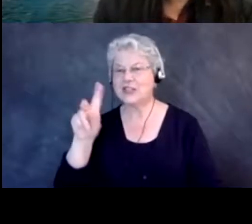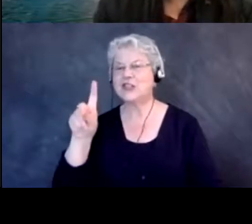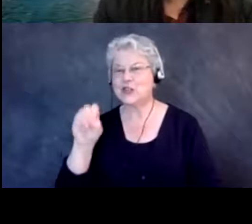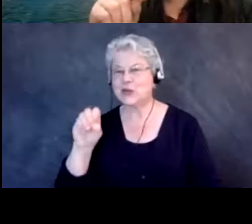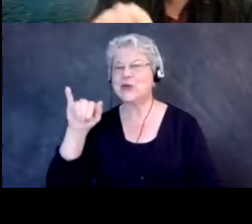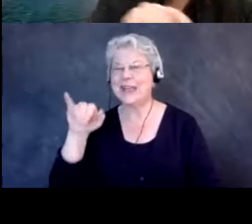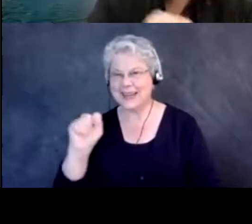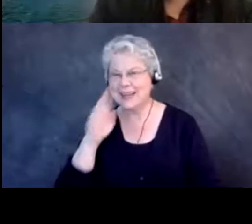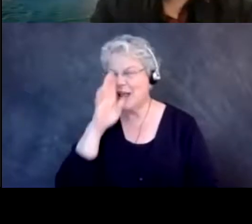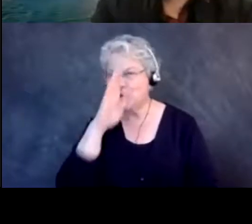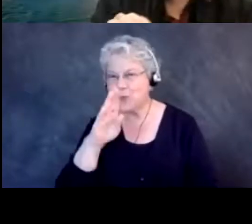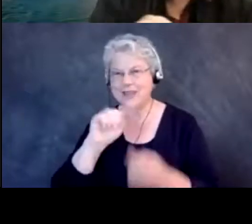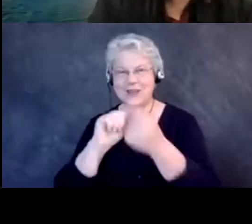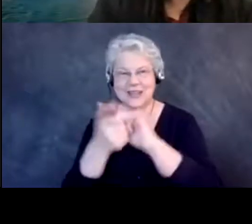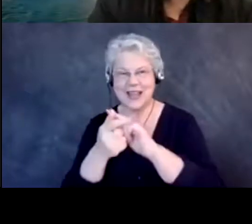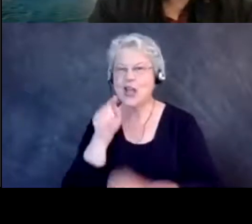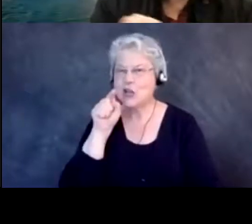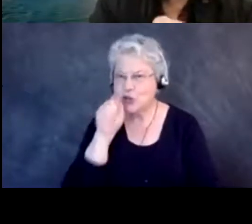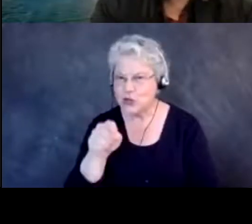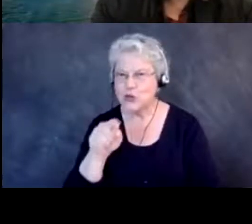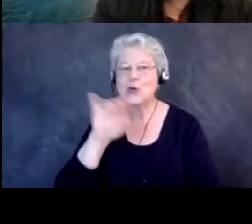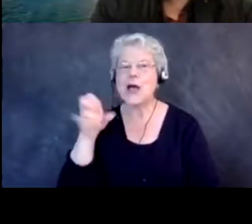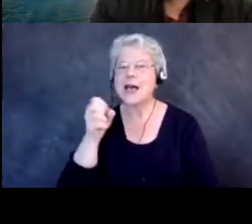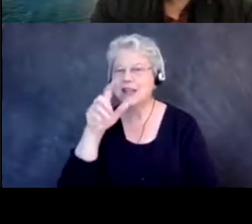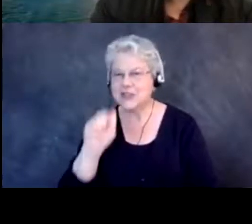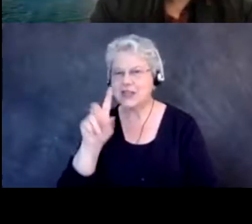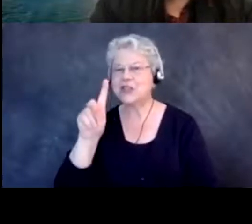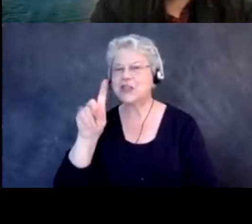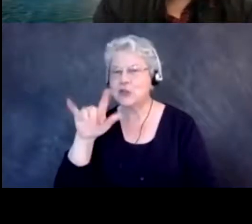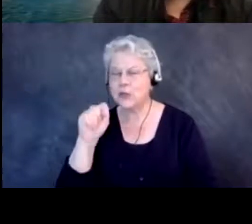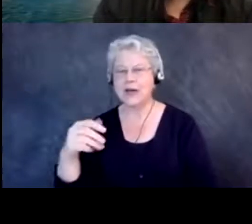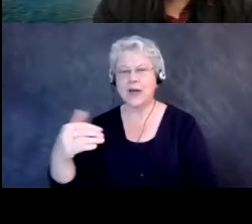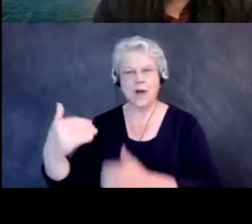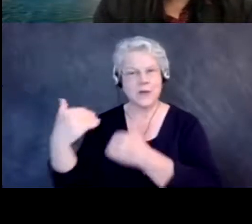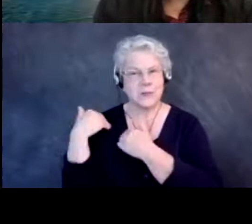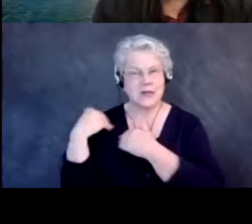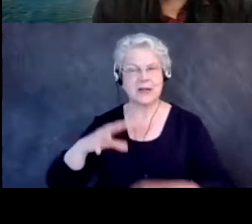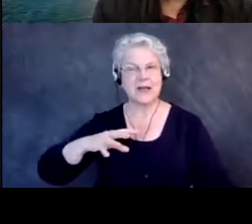It means “you just do it.” “You just do it” - like you take responsibility. This is the action plan.